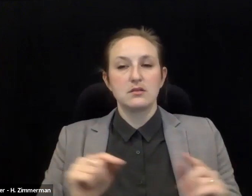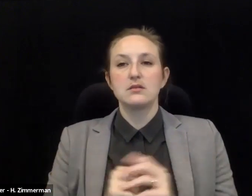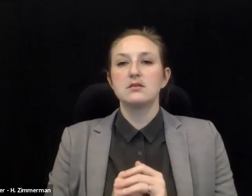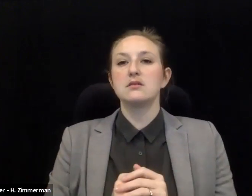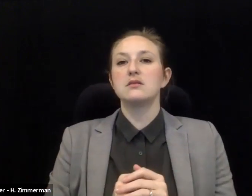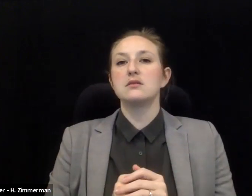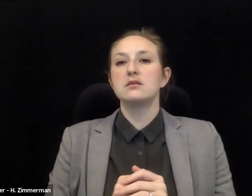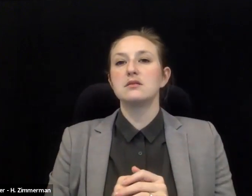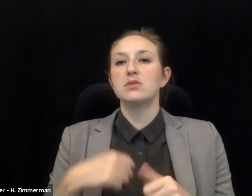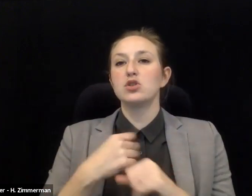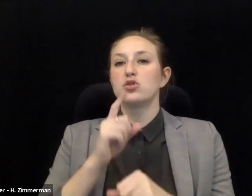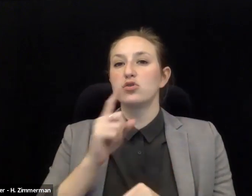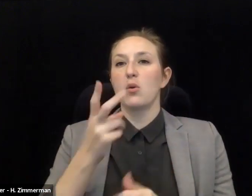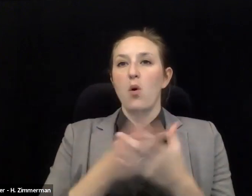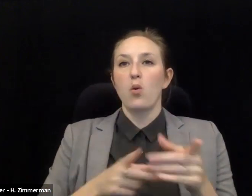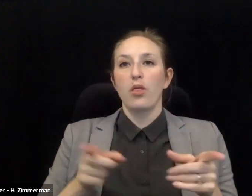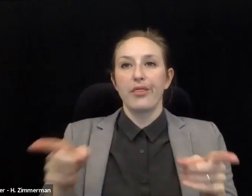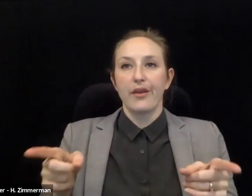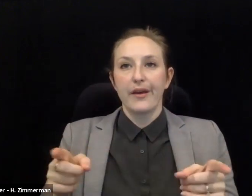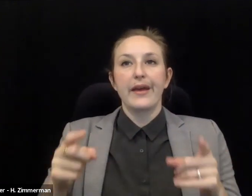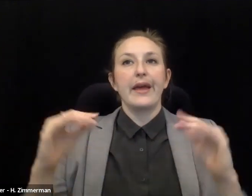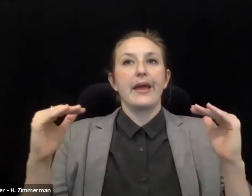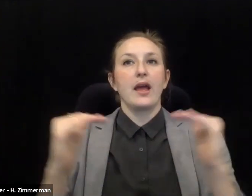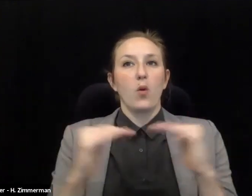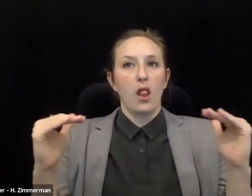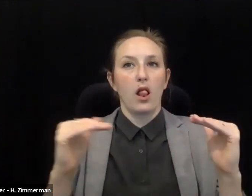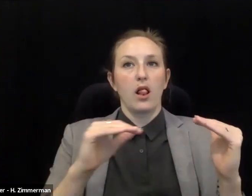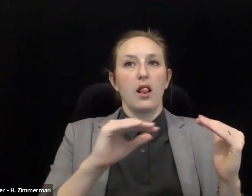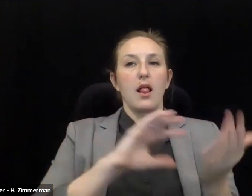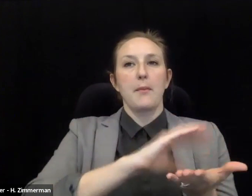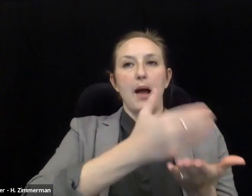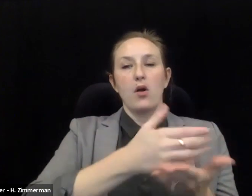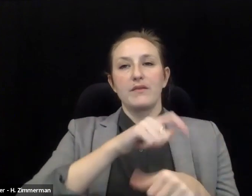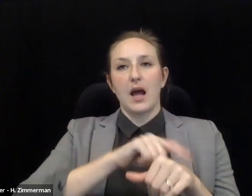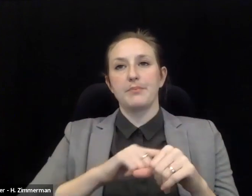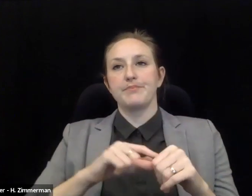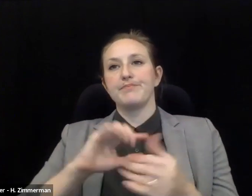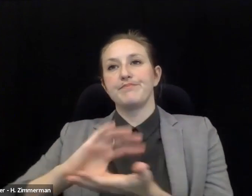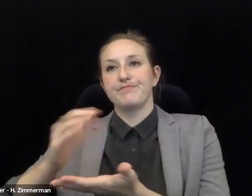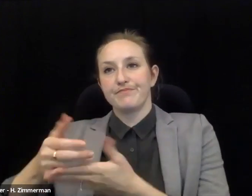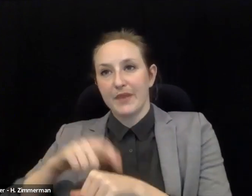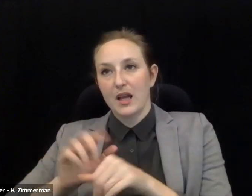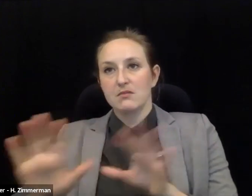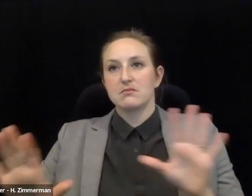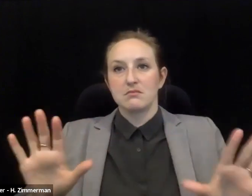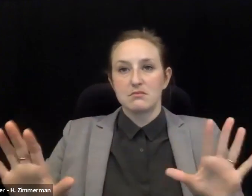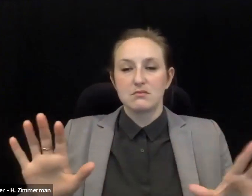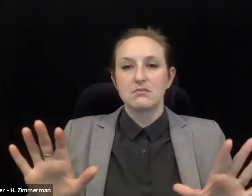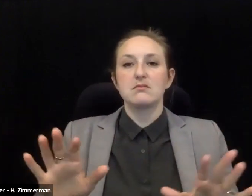equal amounts of time being given towards you know synchronous